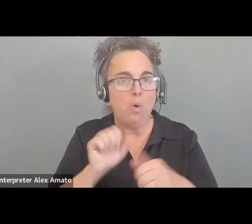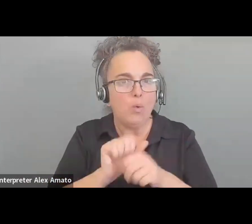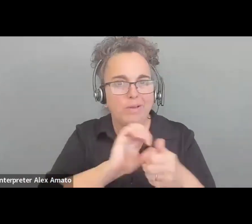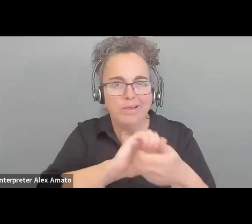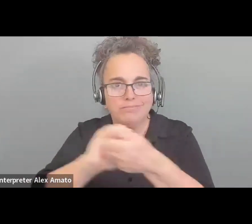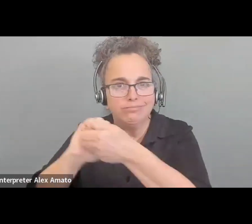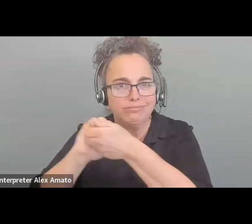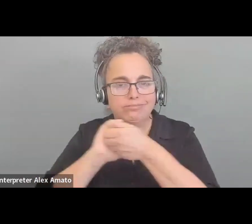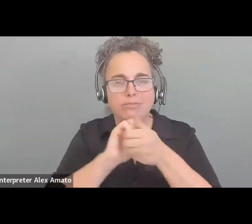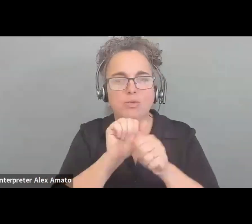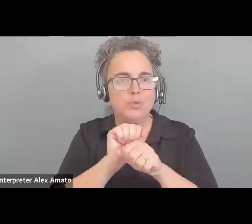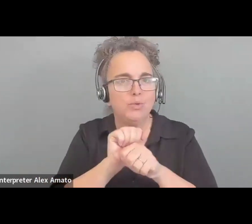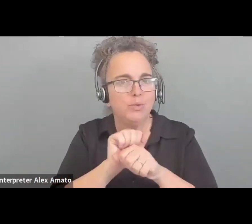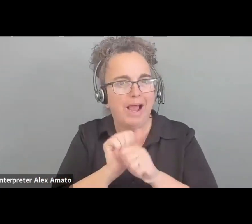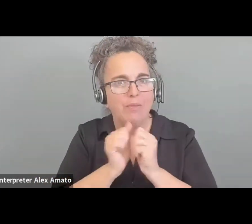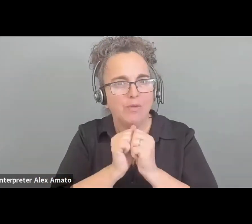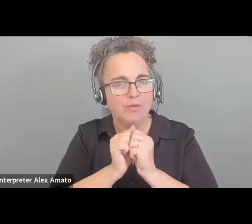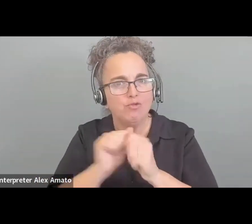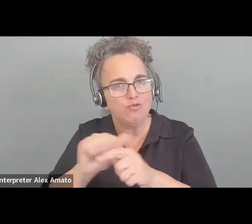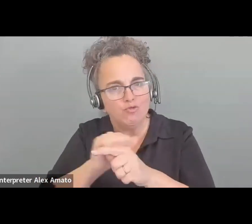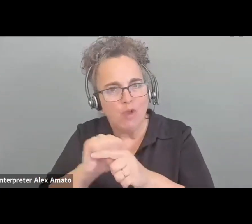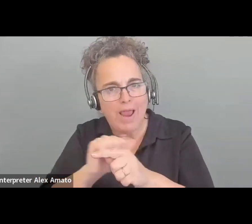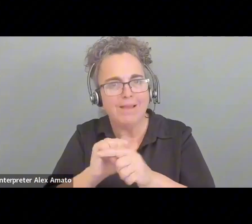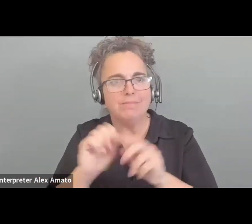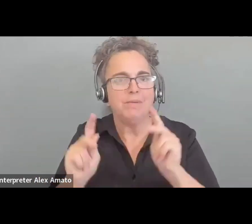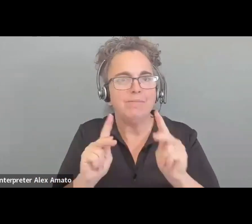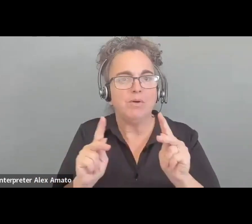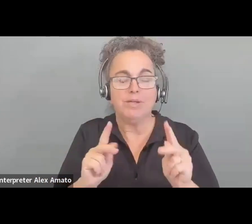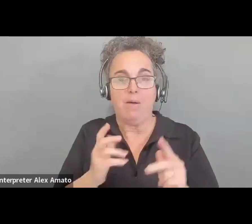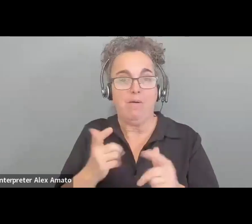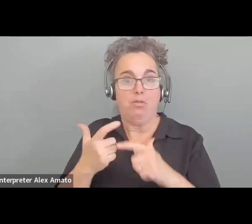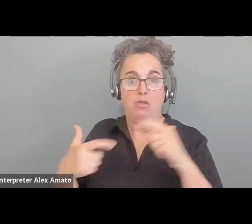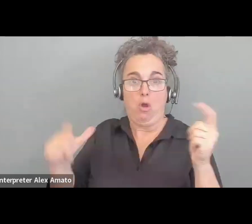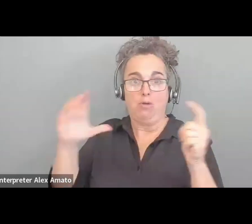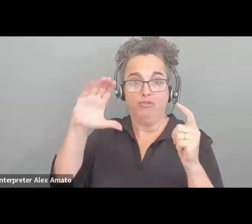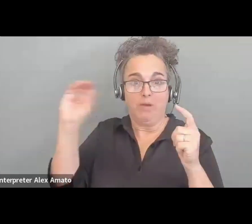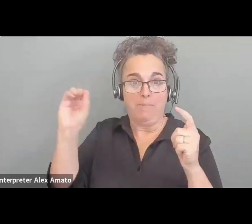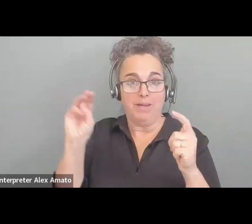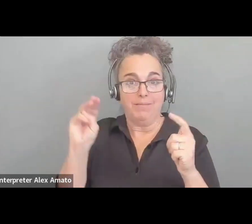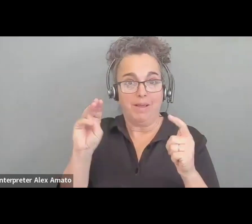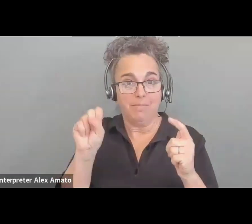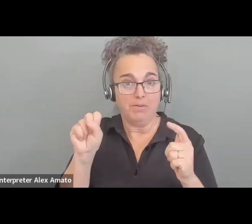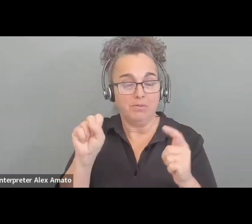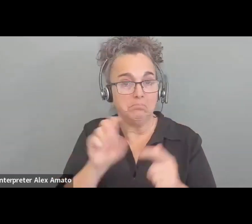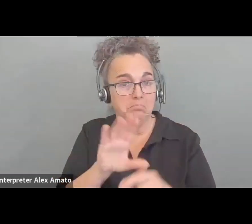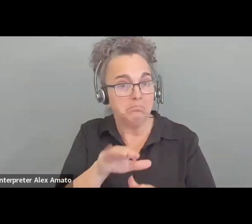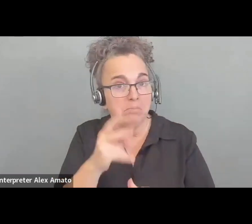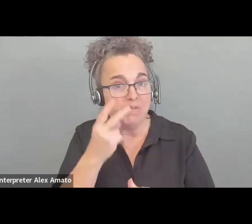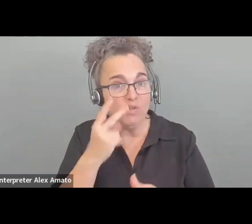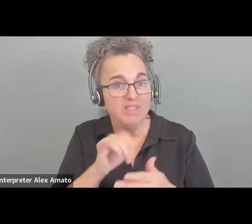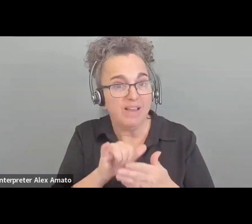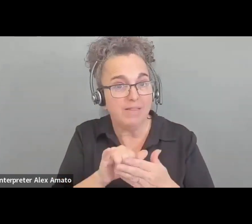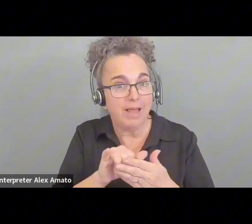et cetera. At a large company like Microsoft, have you seen that to be true where you have folks